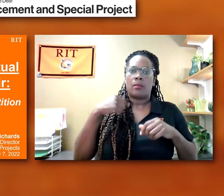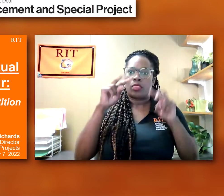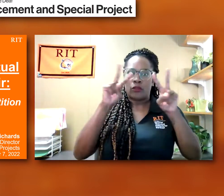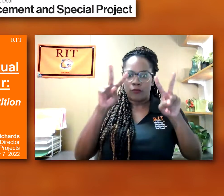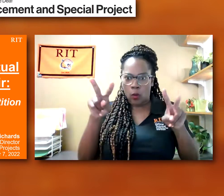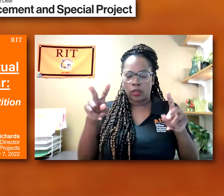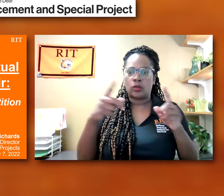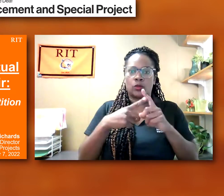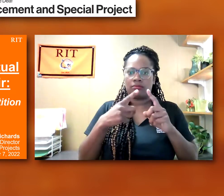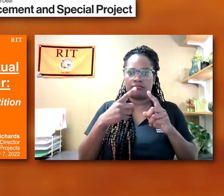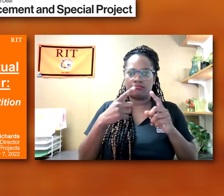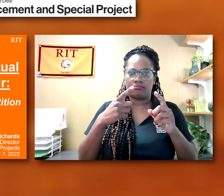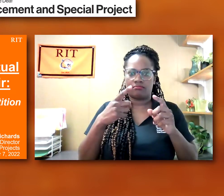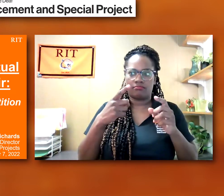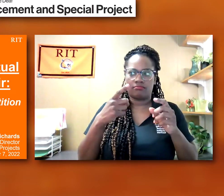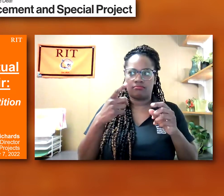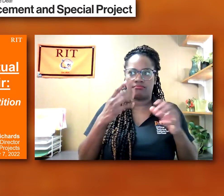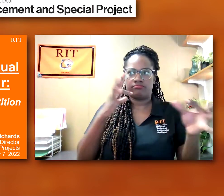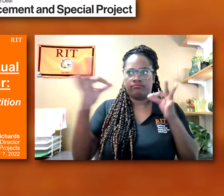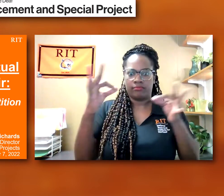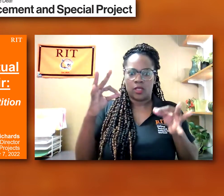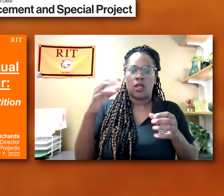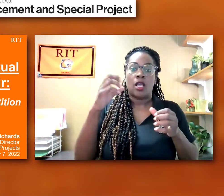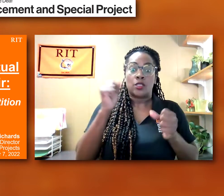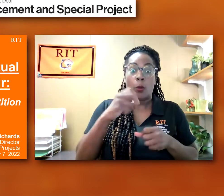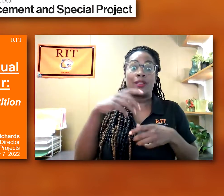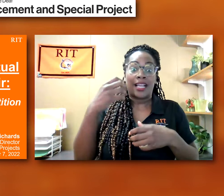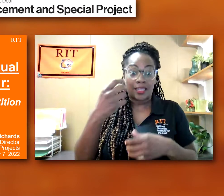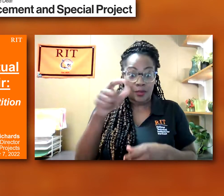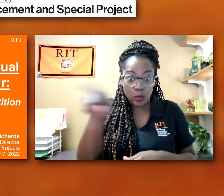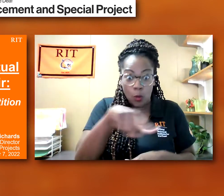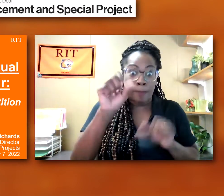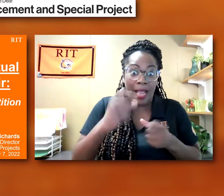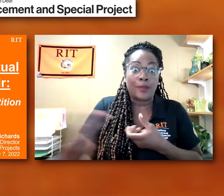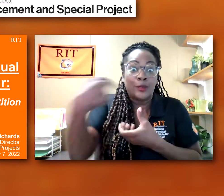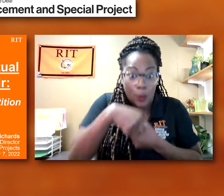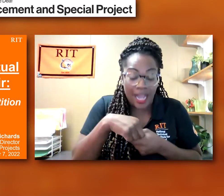of Outreach here at NTID, and I'm really looking forward to talking a little bit more about this